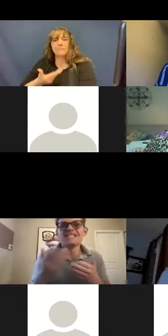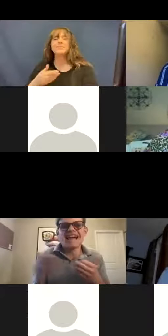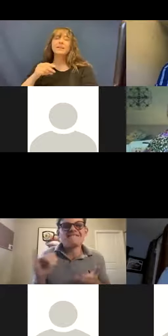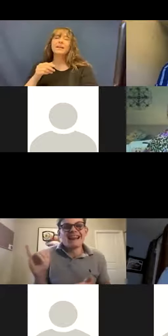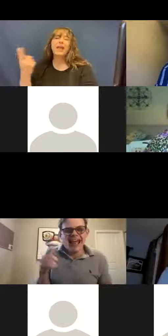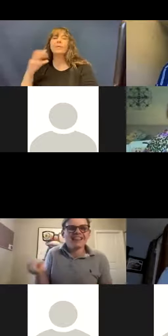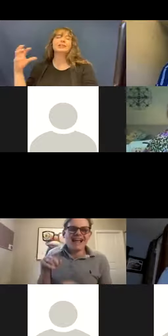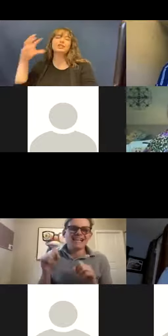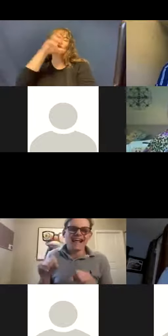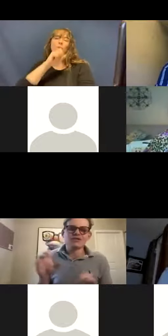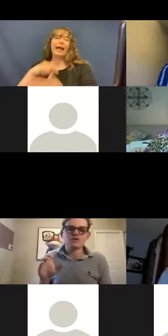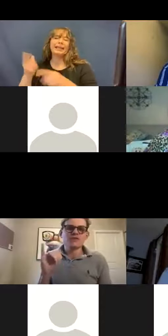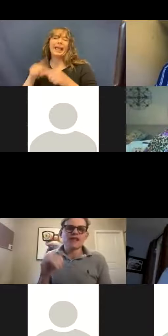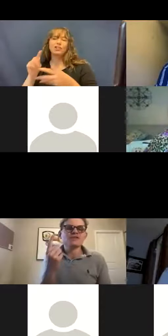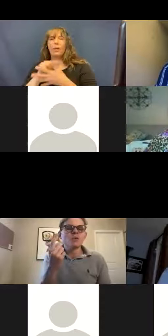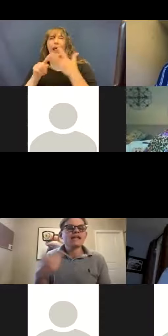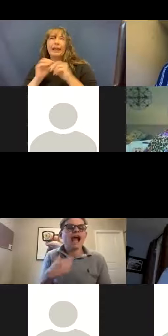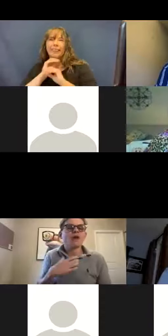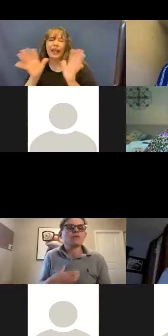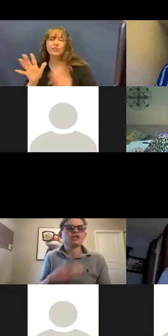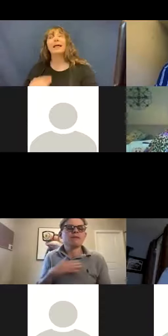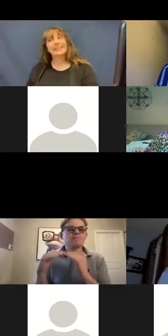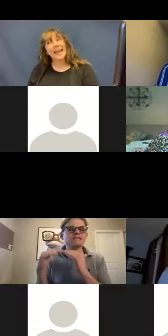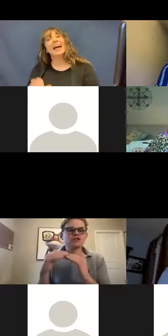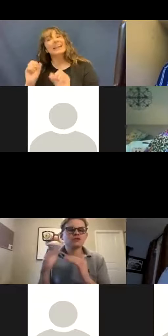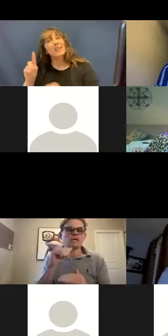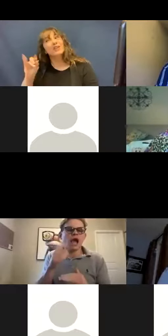do anything. So I'm, like, yes, I can do it. The same thing that they can. So I just wish